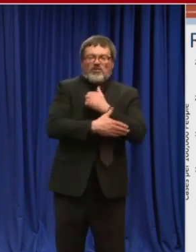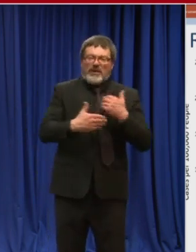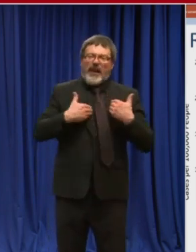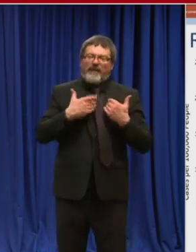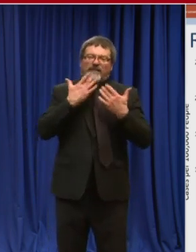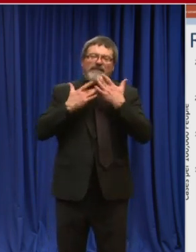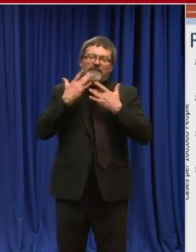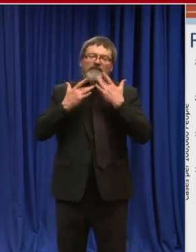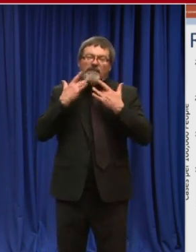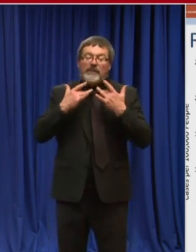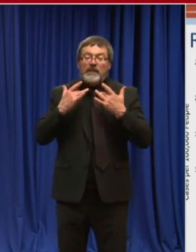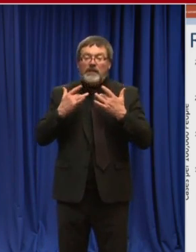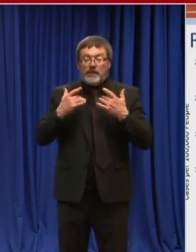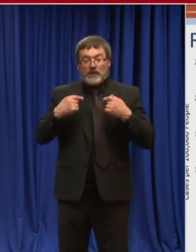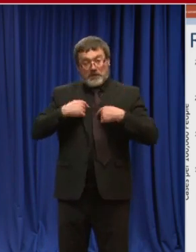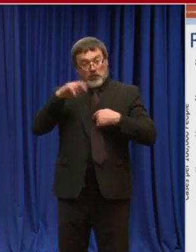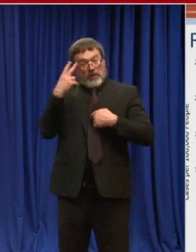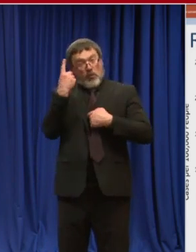SHORT SUPPLY ACROSS THE COUNTRY IN OTHER STATES.